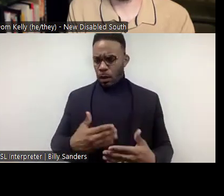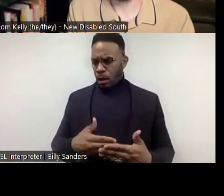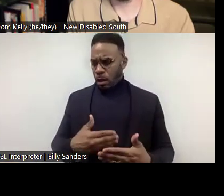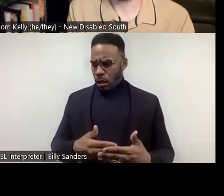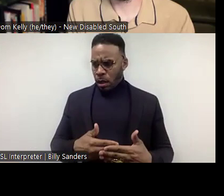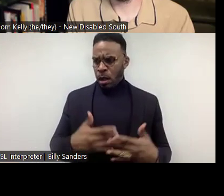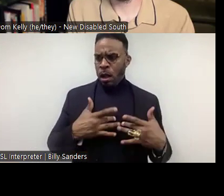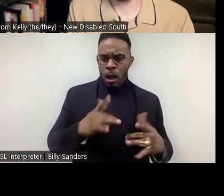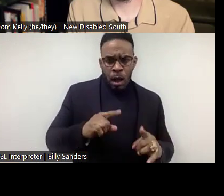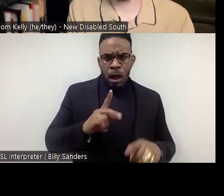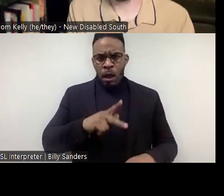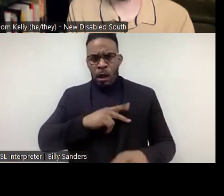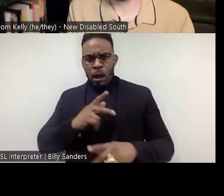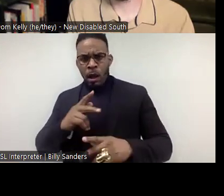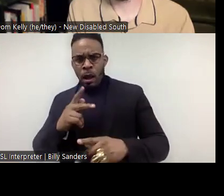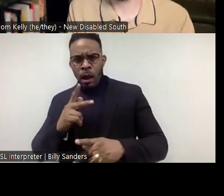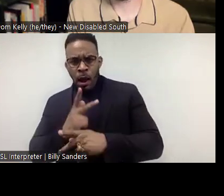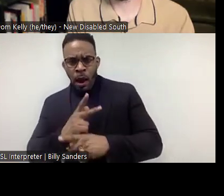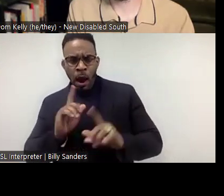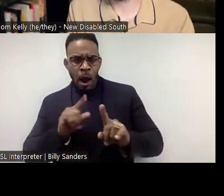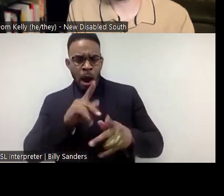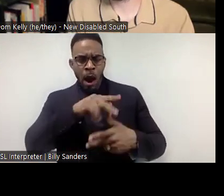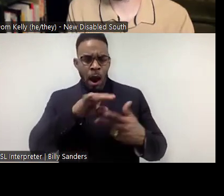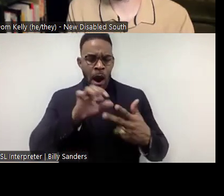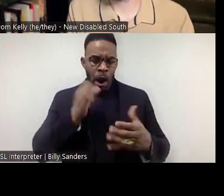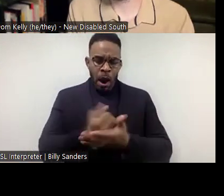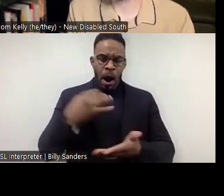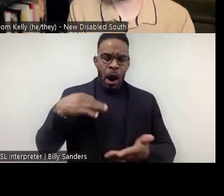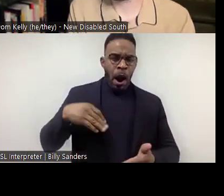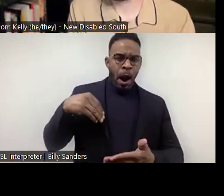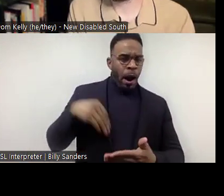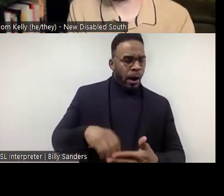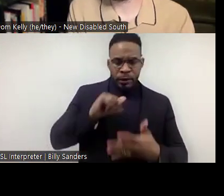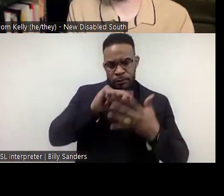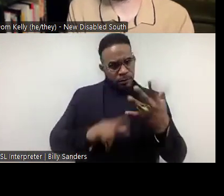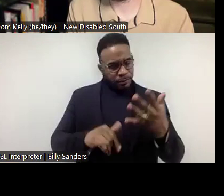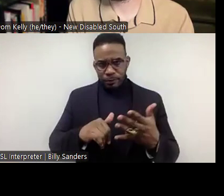As we are sitting with home healthcare attendants not